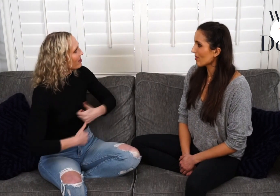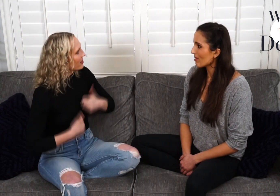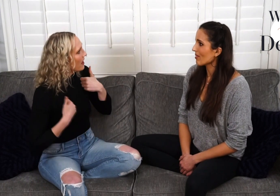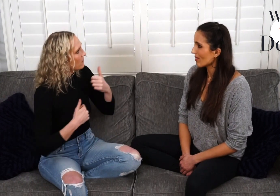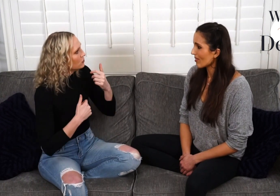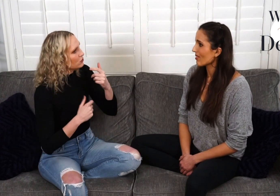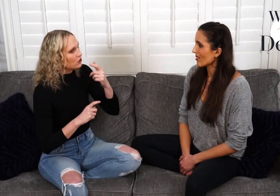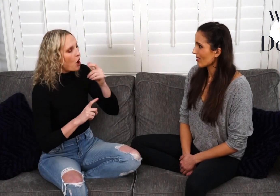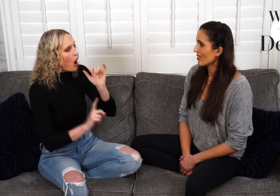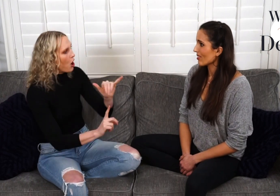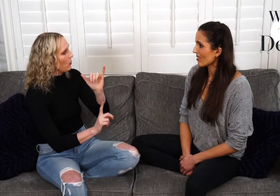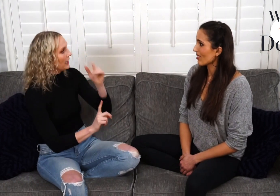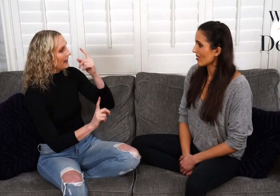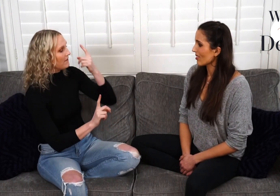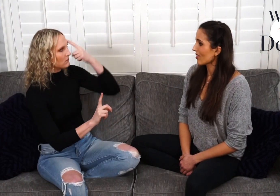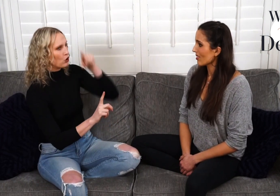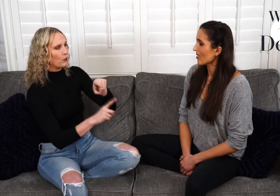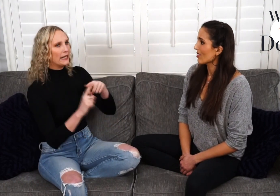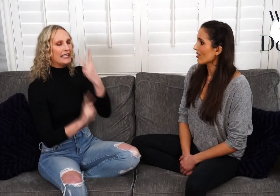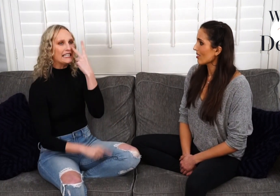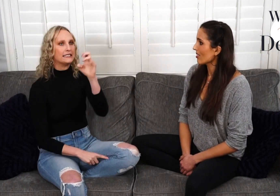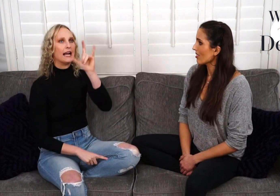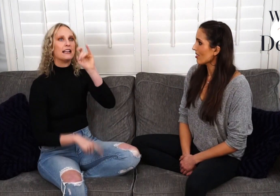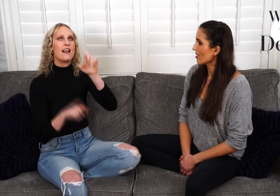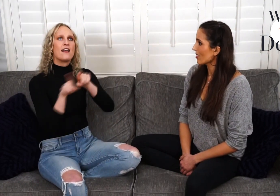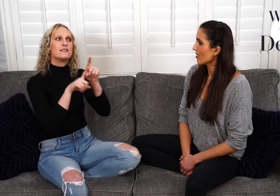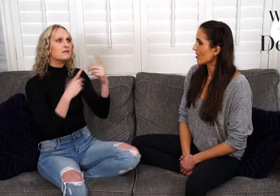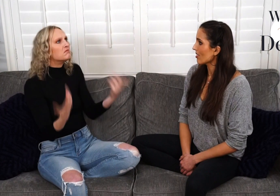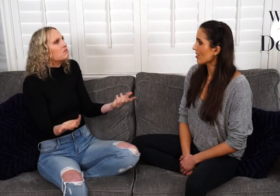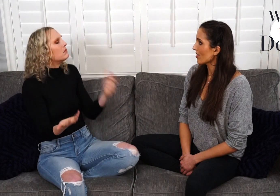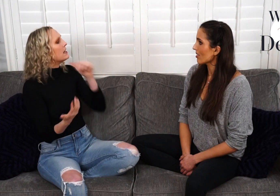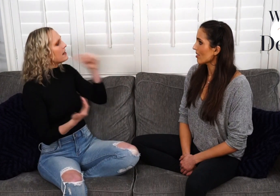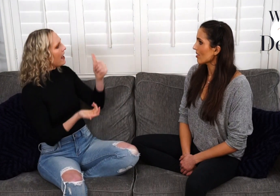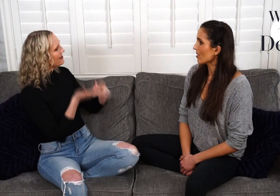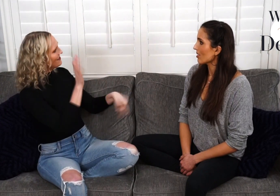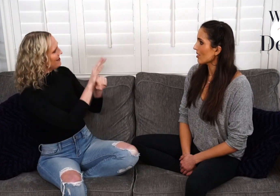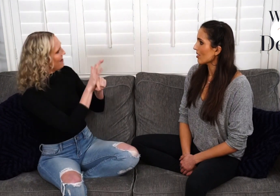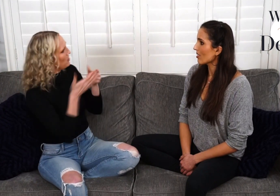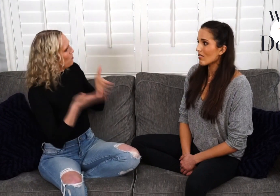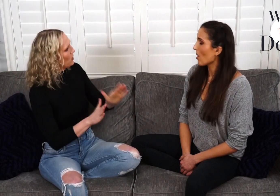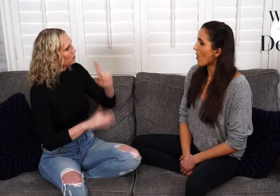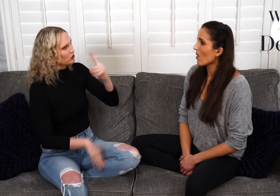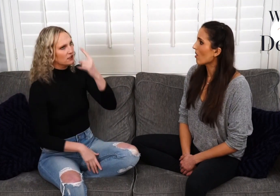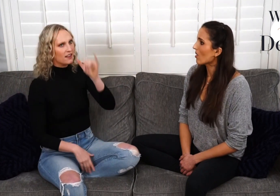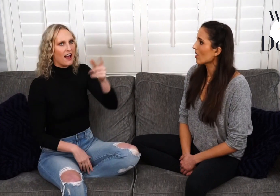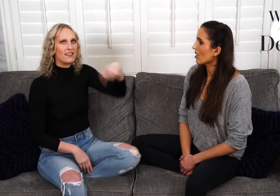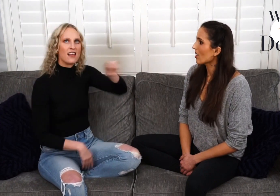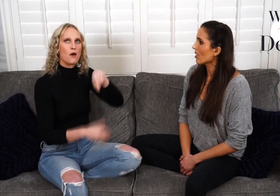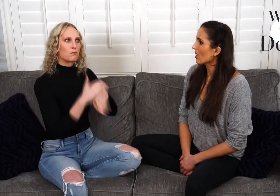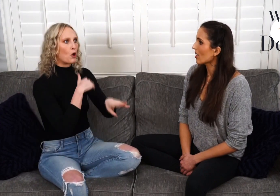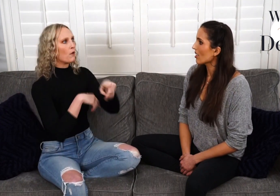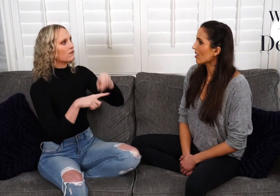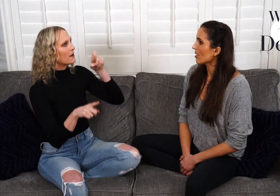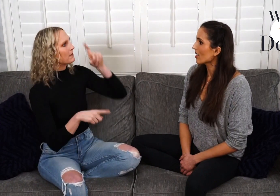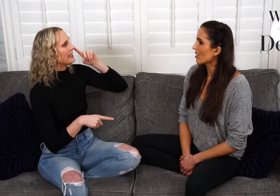in his life and for him to view elitism is not a negative thing. It's just that they were born